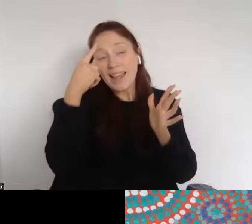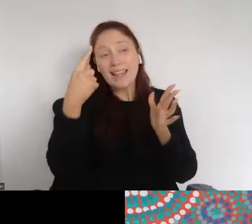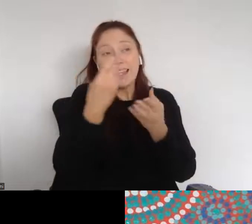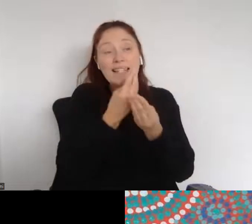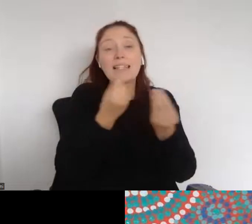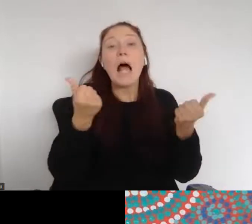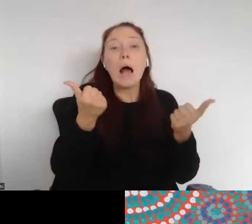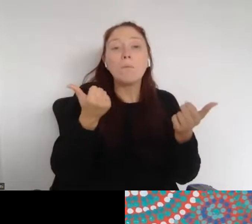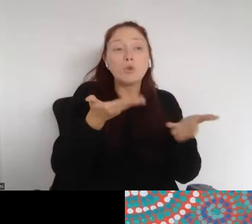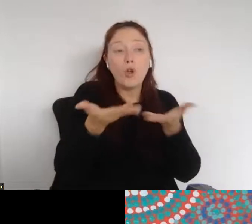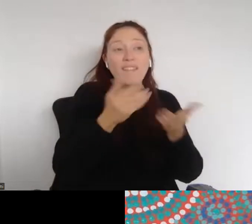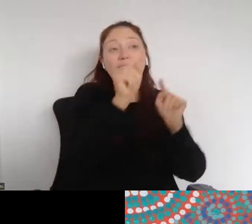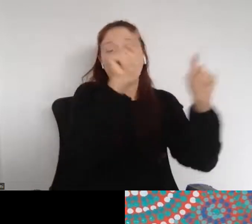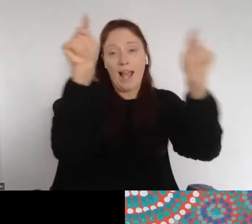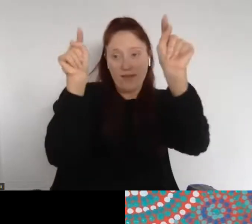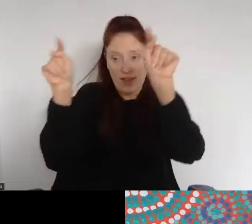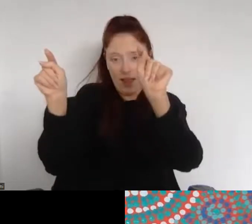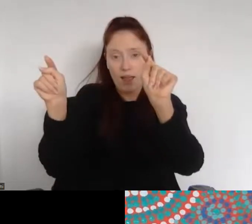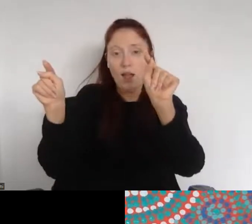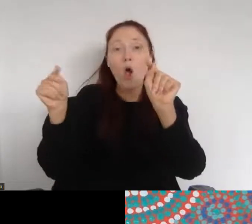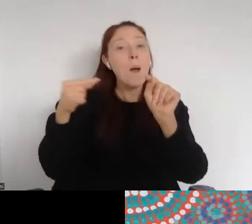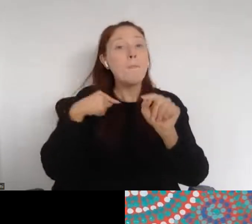but I would definitely encourage people to contact us if they would like in the first